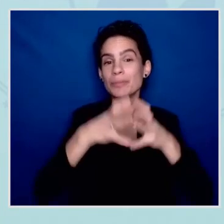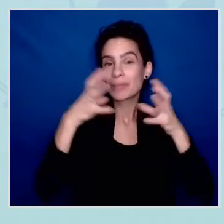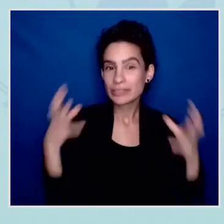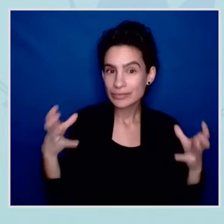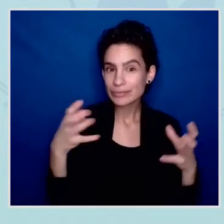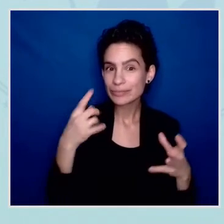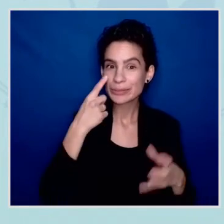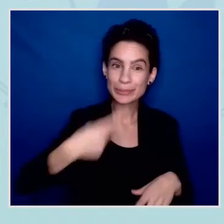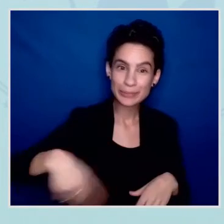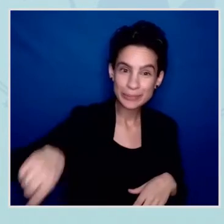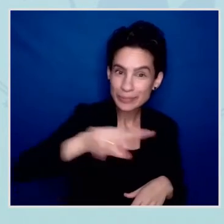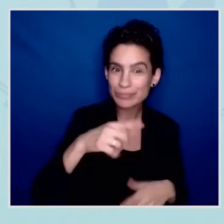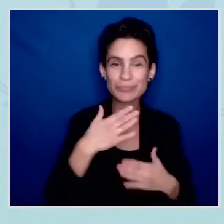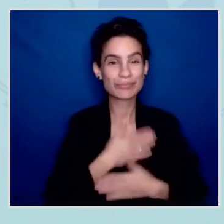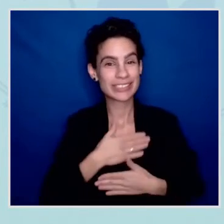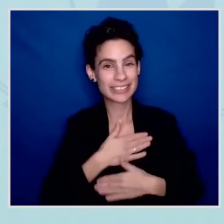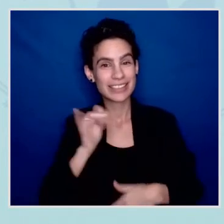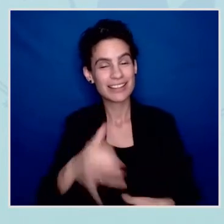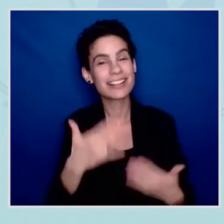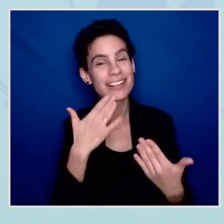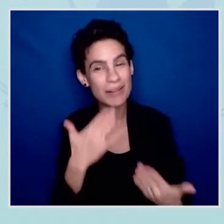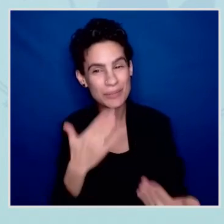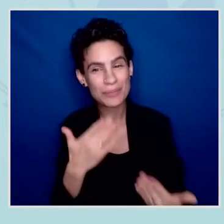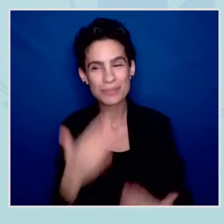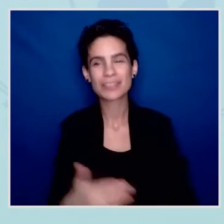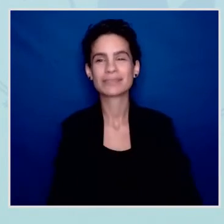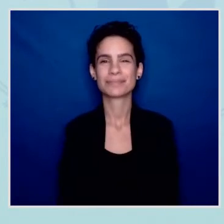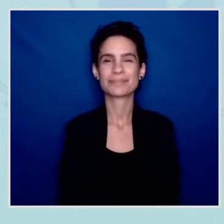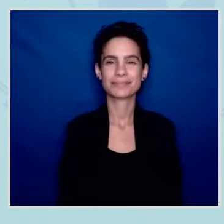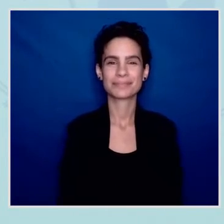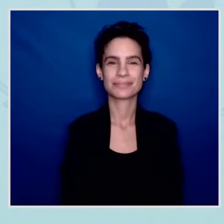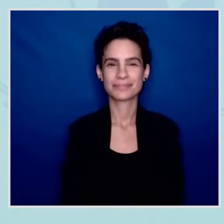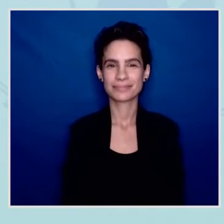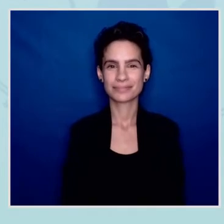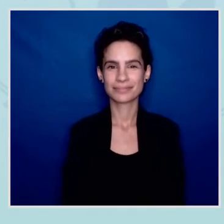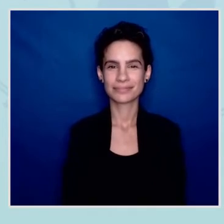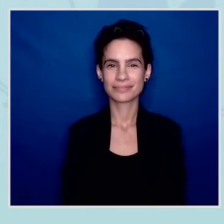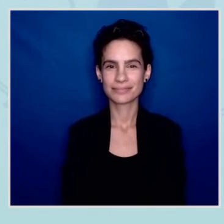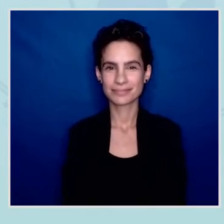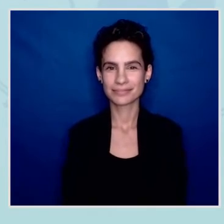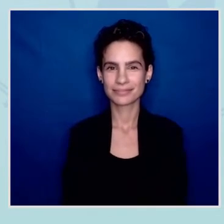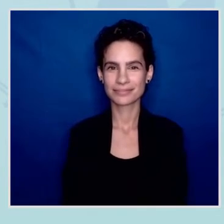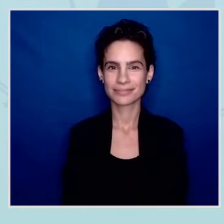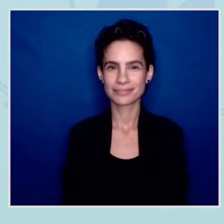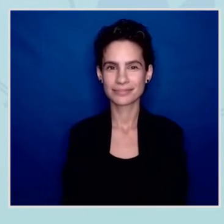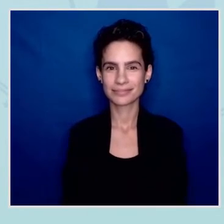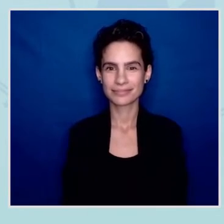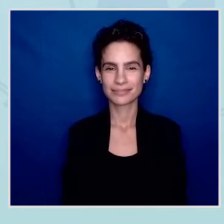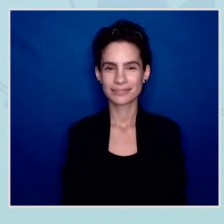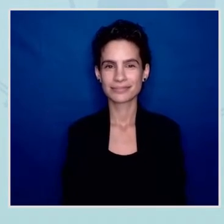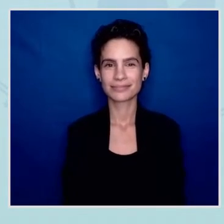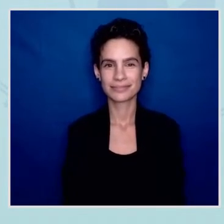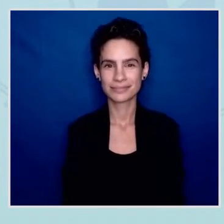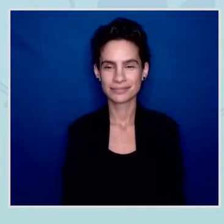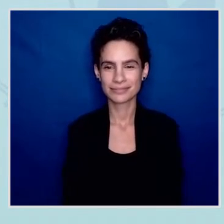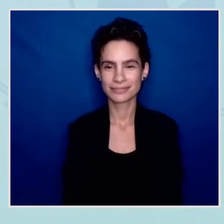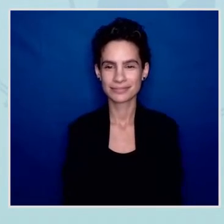TO THE CAPITAL, I WILL BE WITH YOU, FOLLOW THEM.